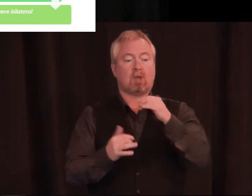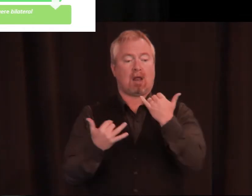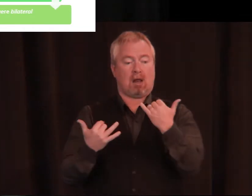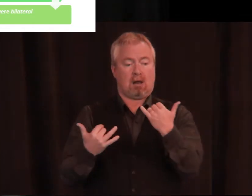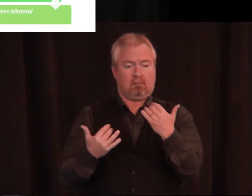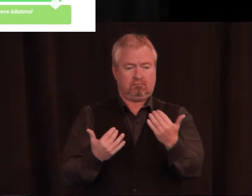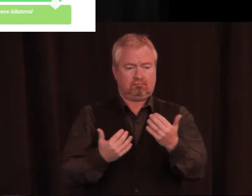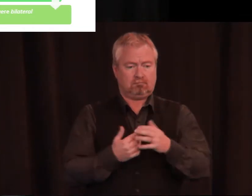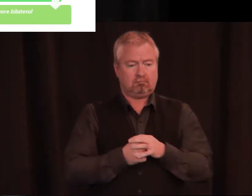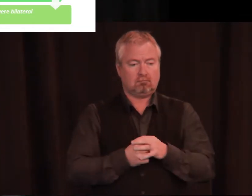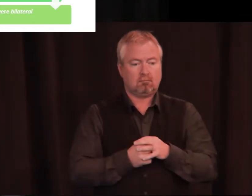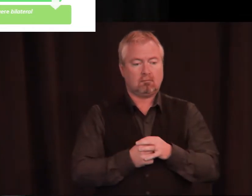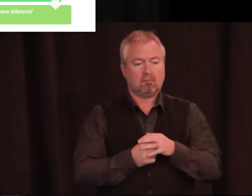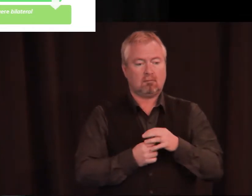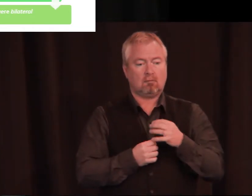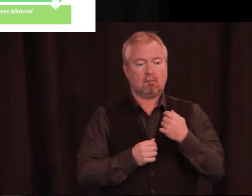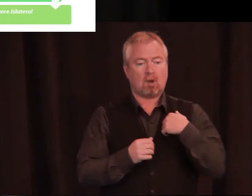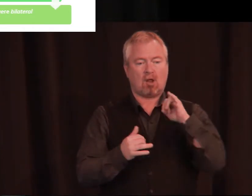We also excluded children with cochlear implants.